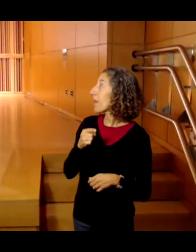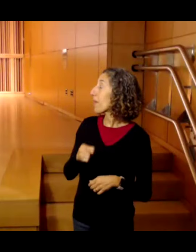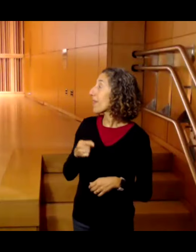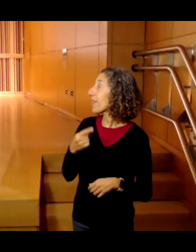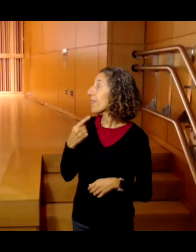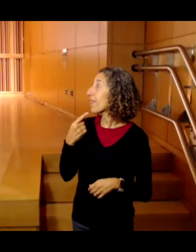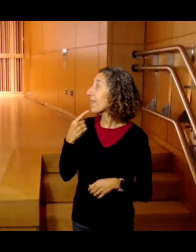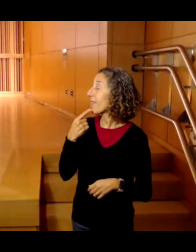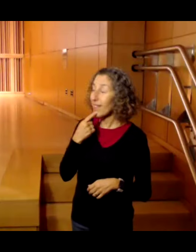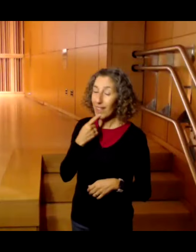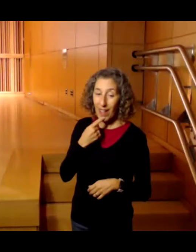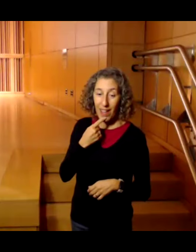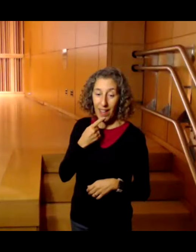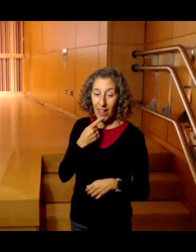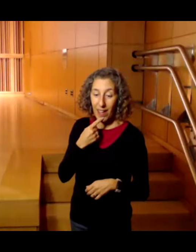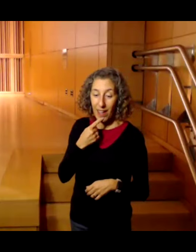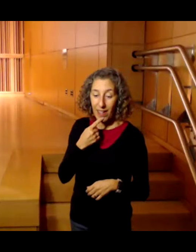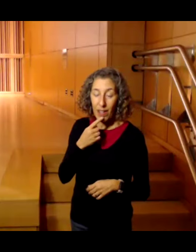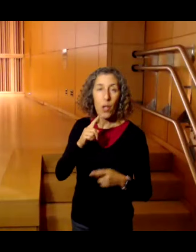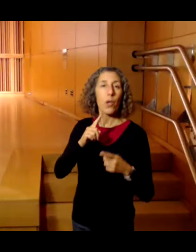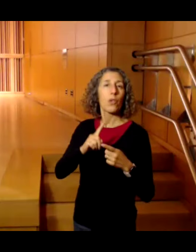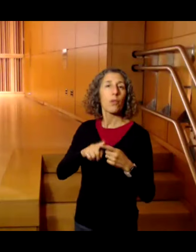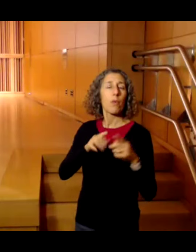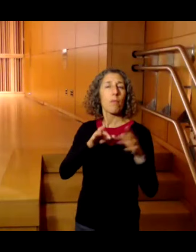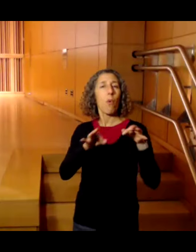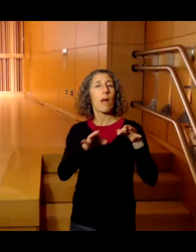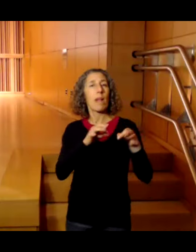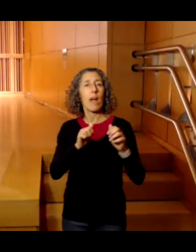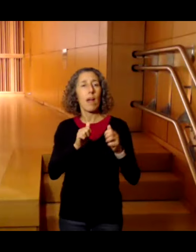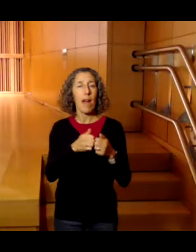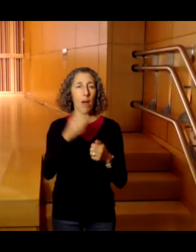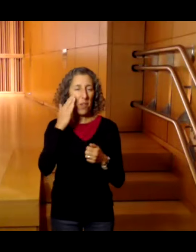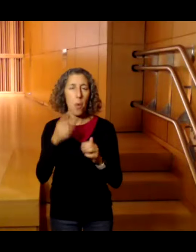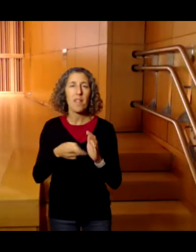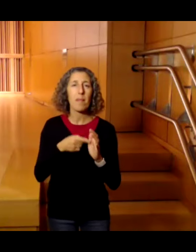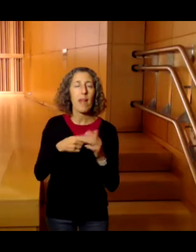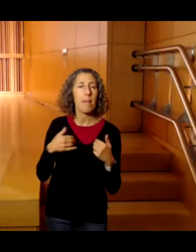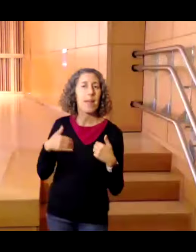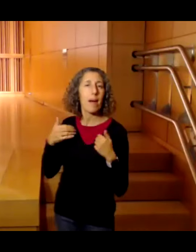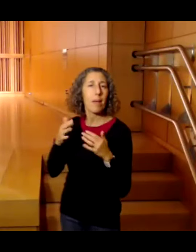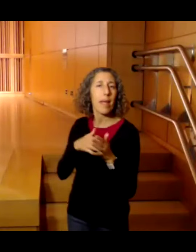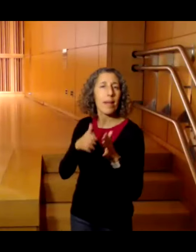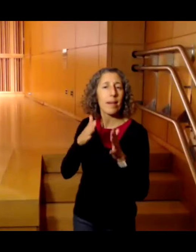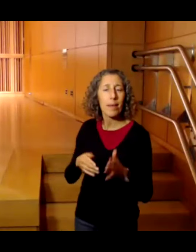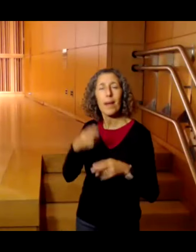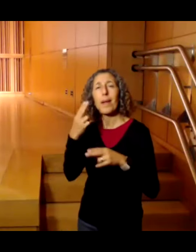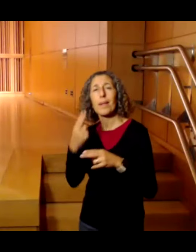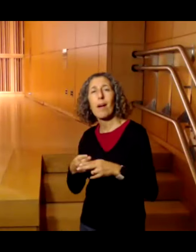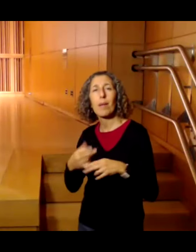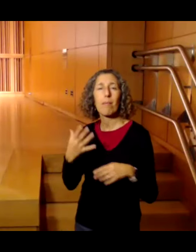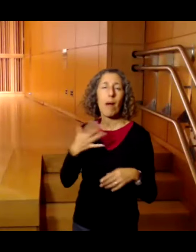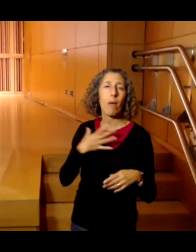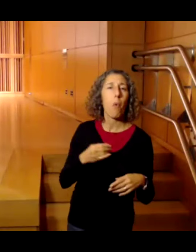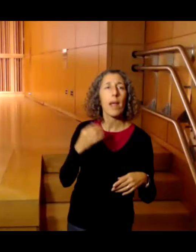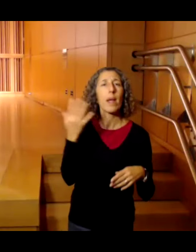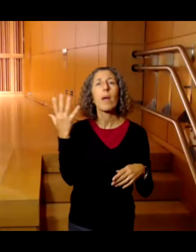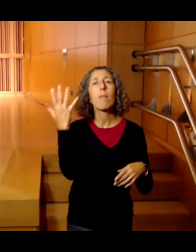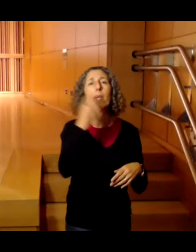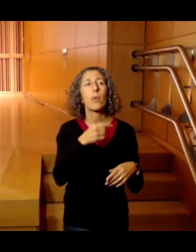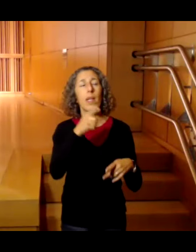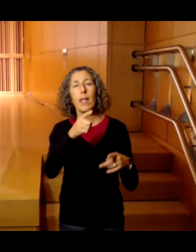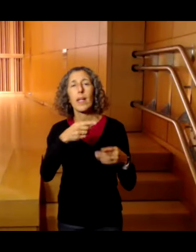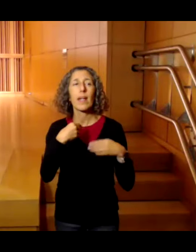No, to moralize in the way that young can do sometimes, about the white beauty so idealized in smoke lilies and shade.